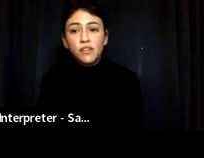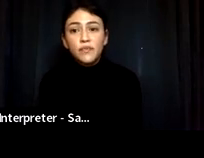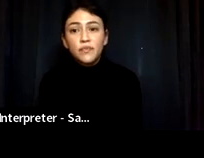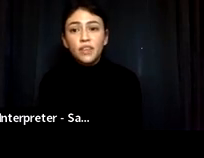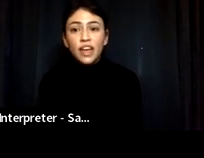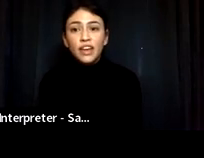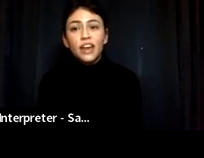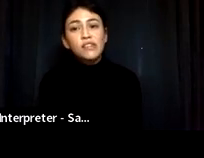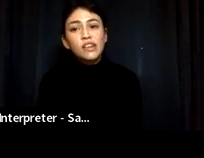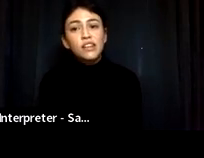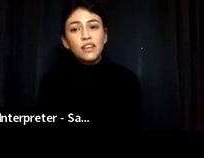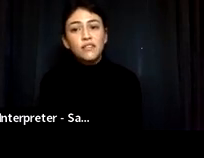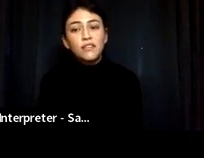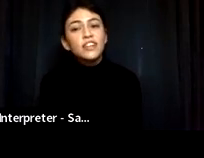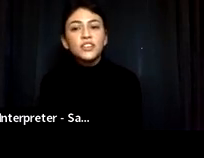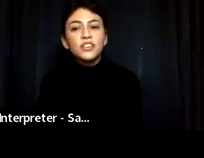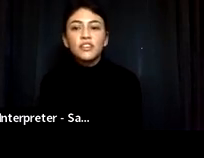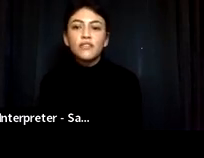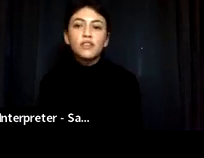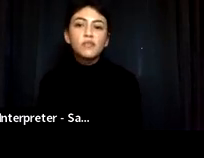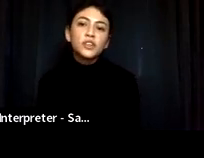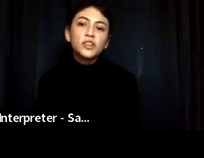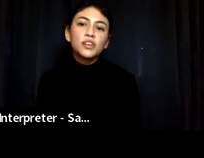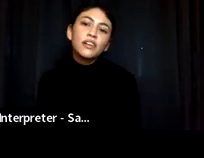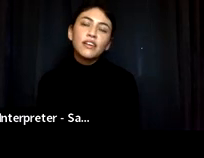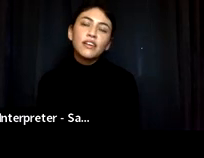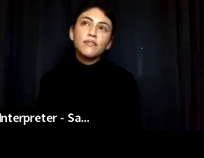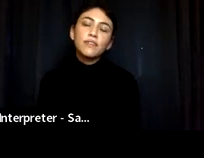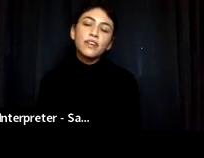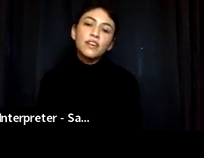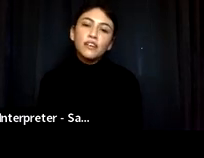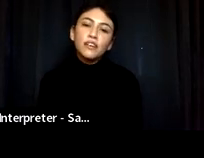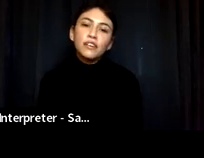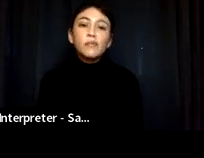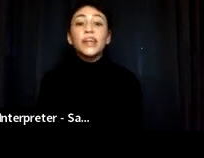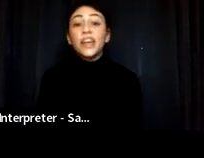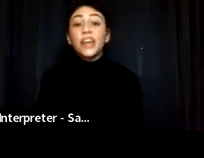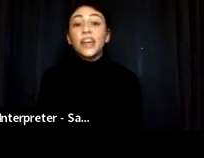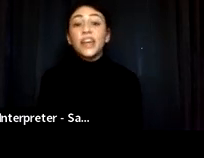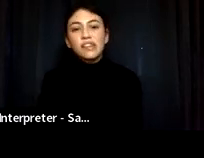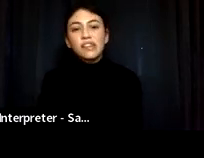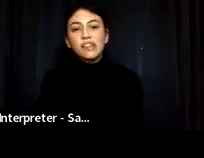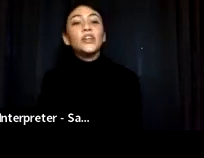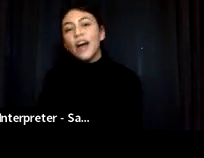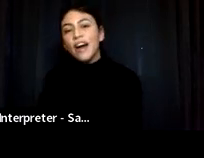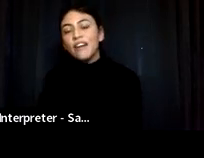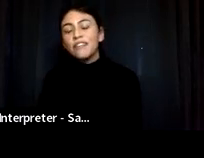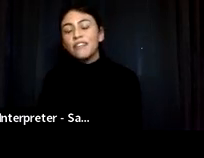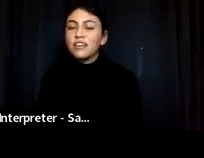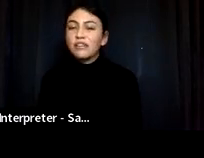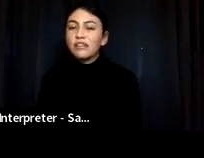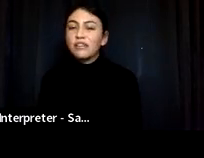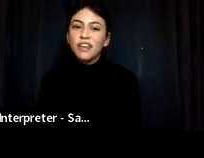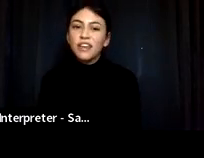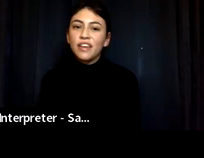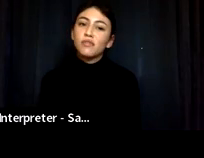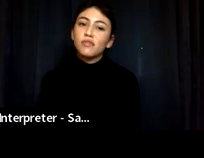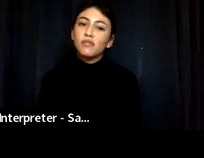and I don't see a lot of attention, a lot of exposure, a lot of display of the success that we do have, and I think it's important to have that as well.